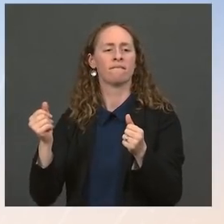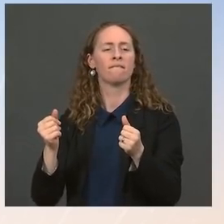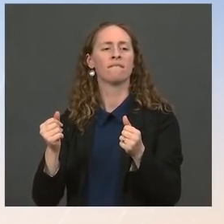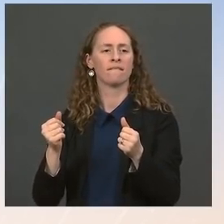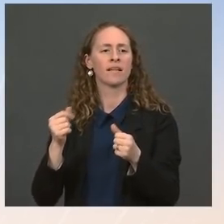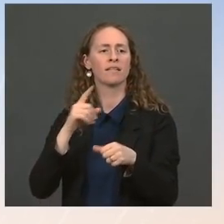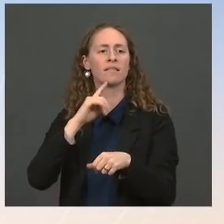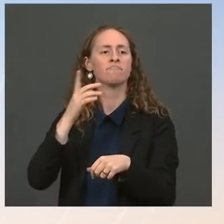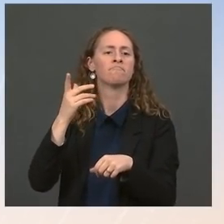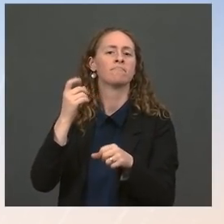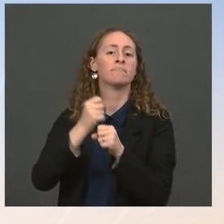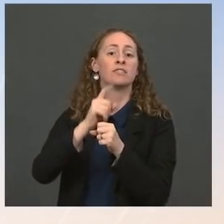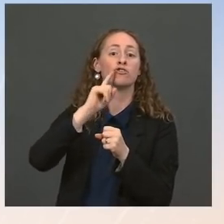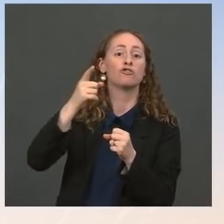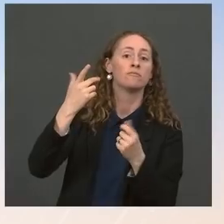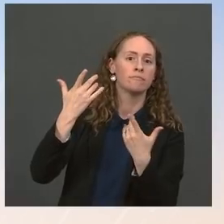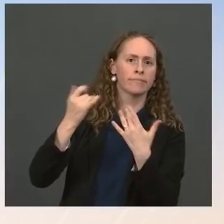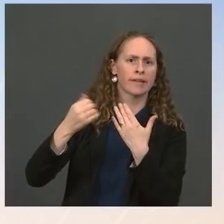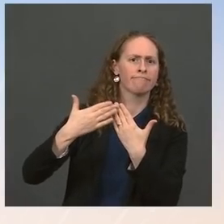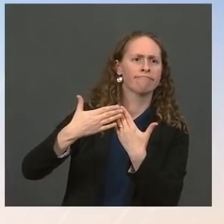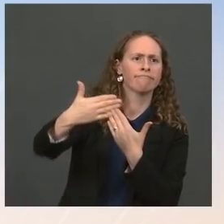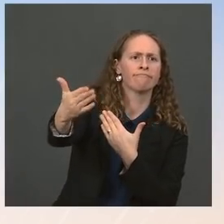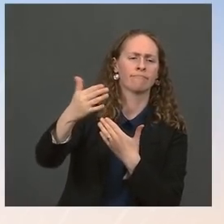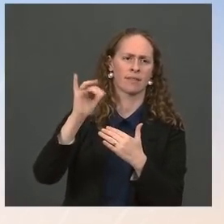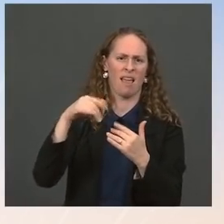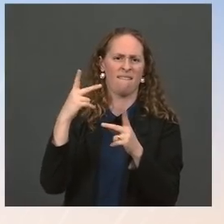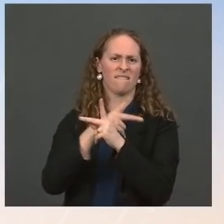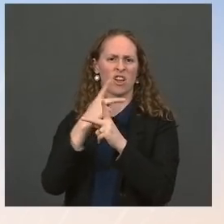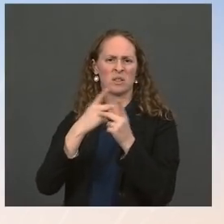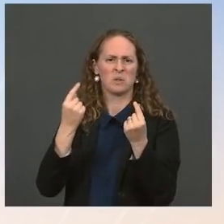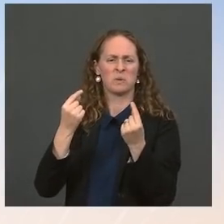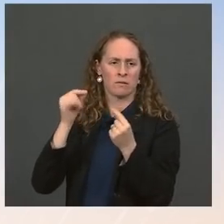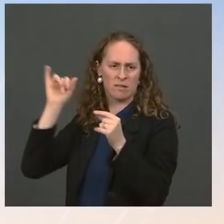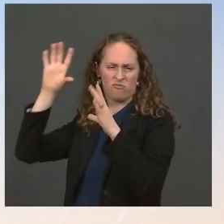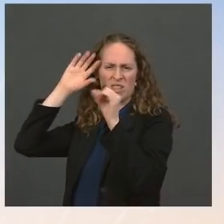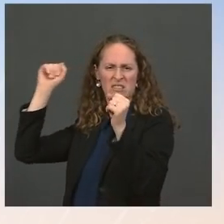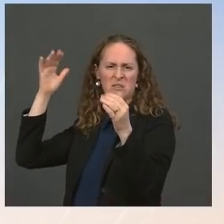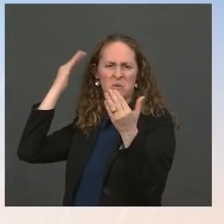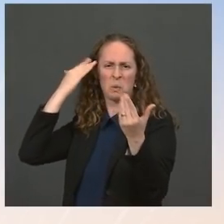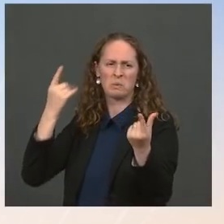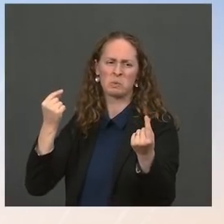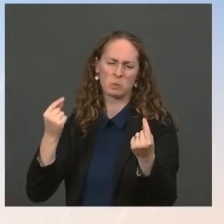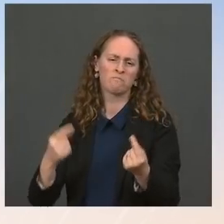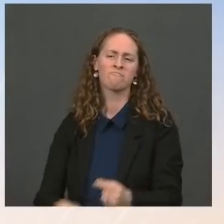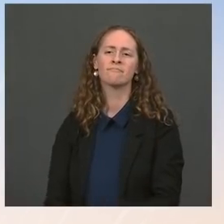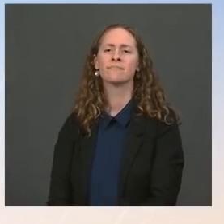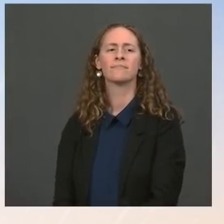which is exactly what the President's agenda will do. The Press: Thanks, Jen. On the issue of wages: Has the President given up